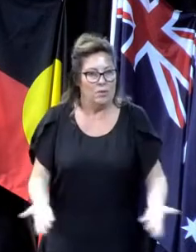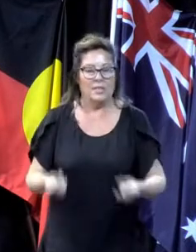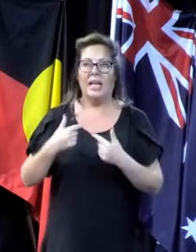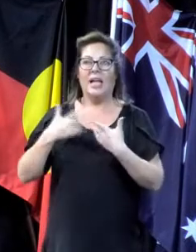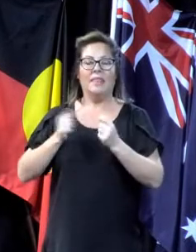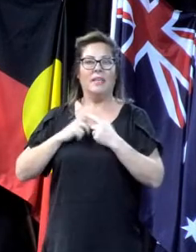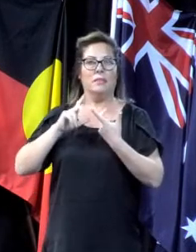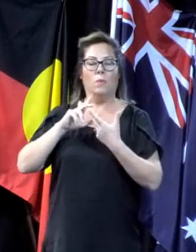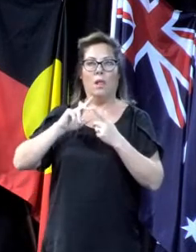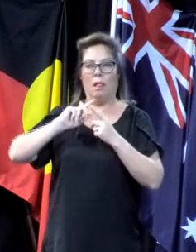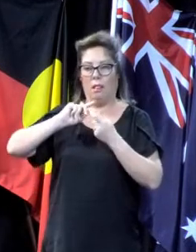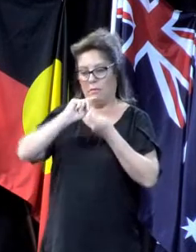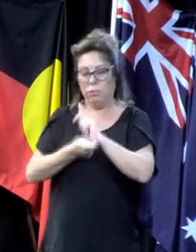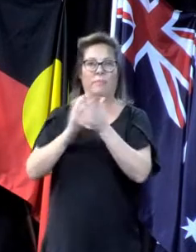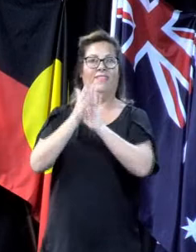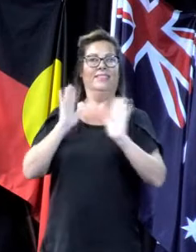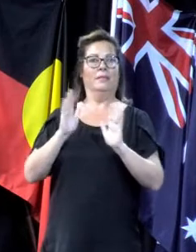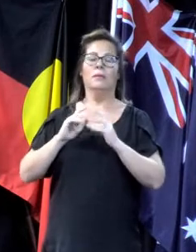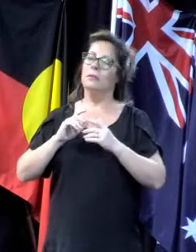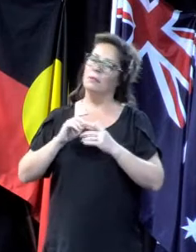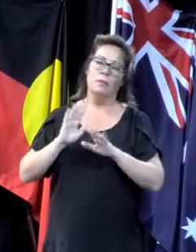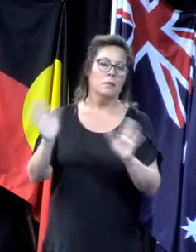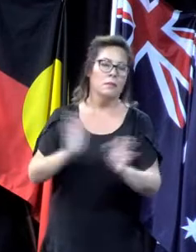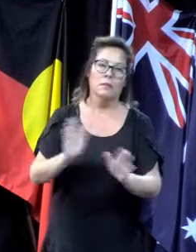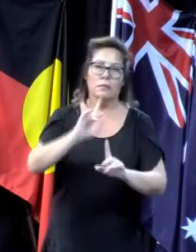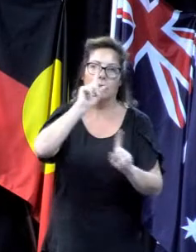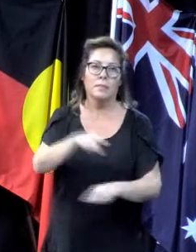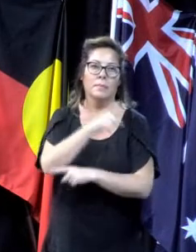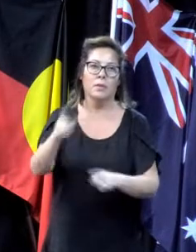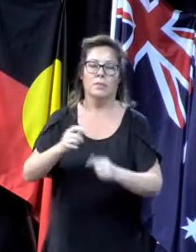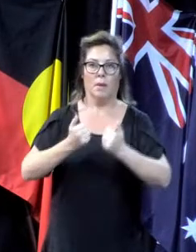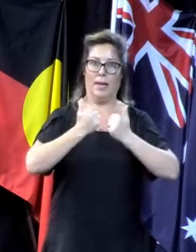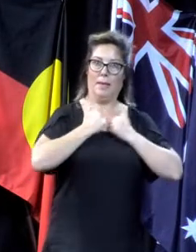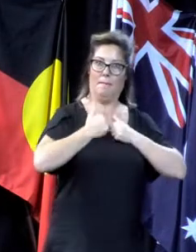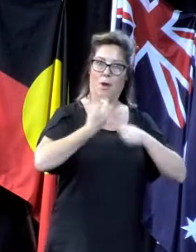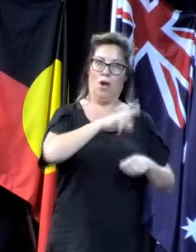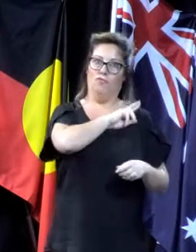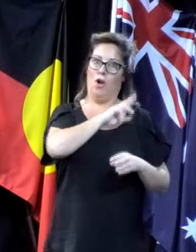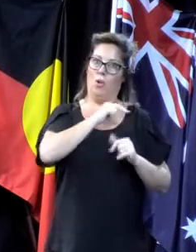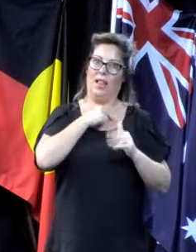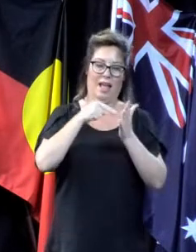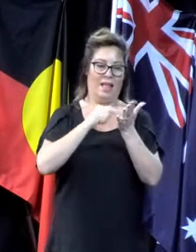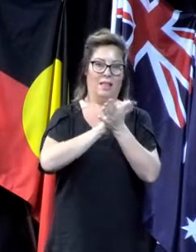And, in my leadership of the work at Thuringowa State High School, part of the success and the scalability and sustainability